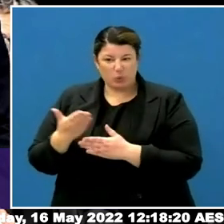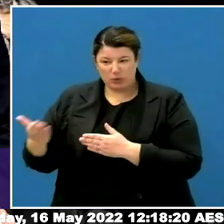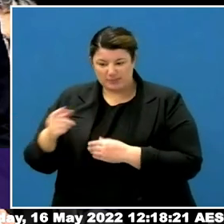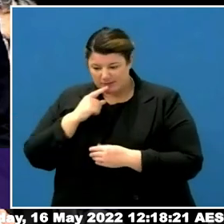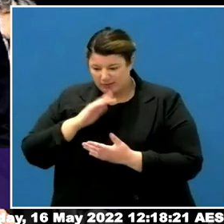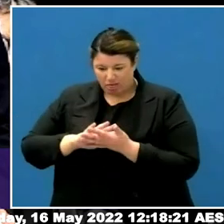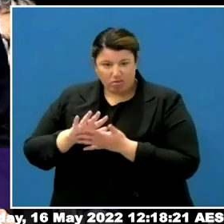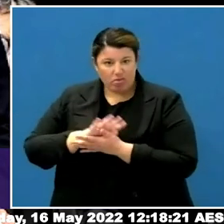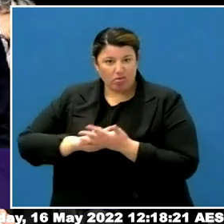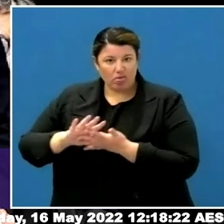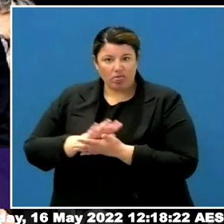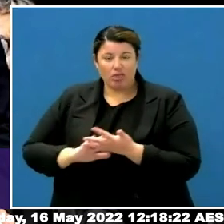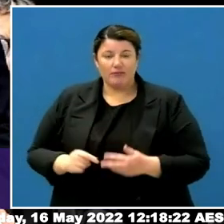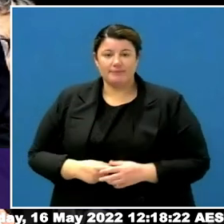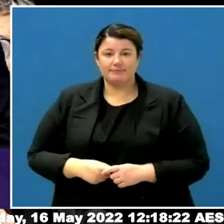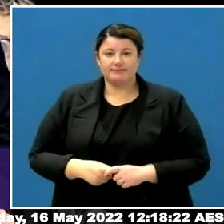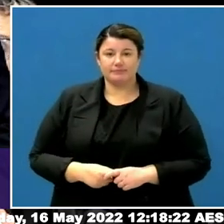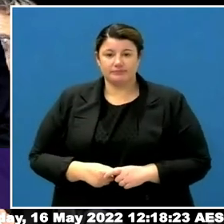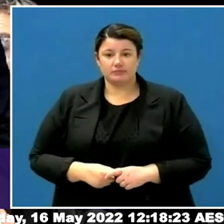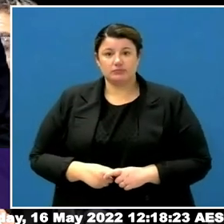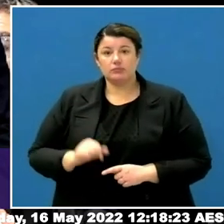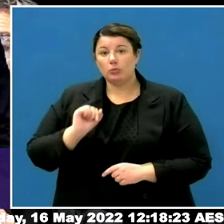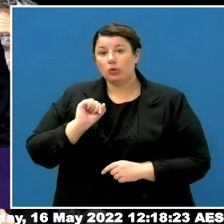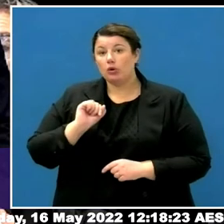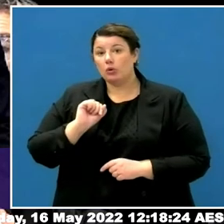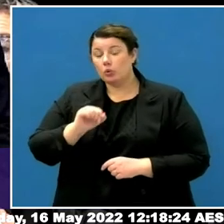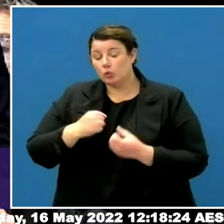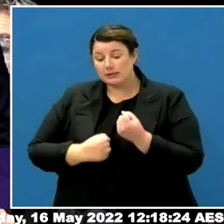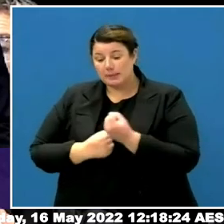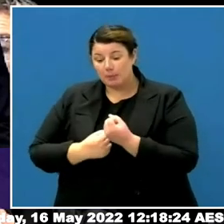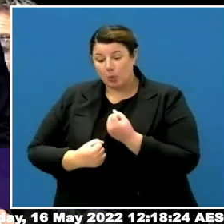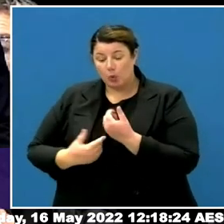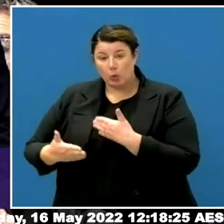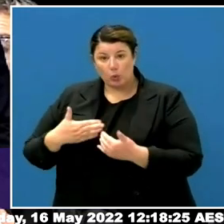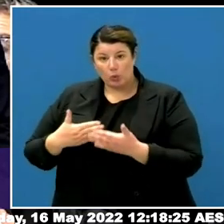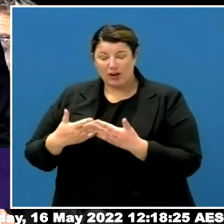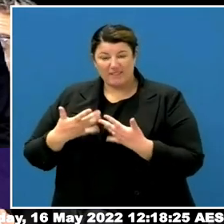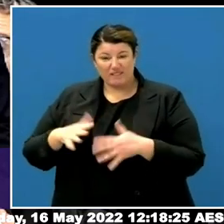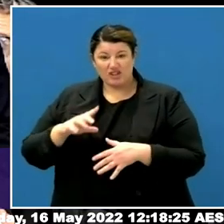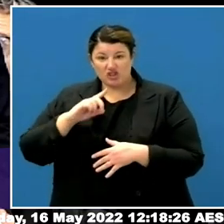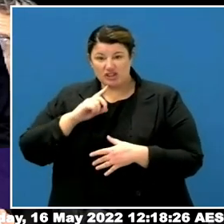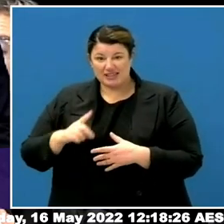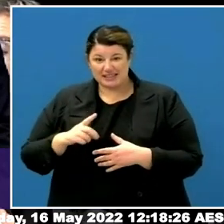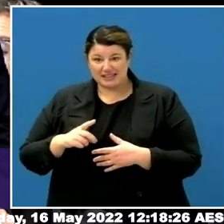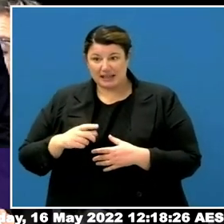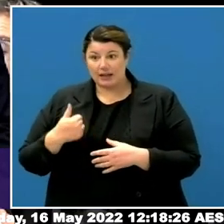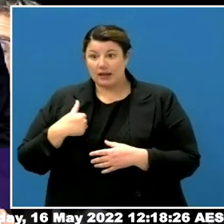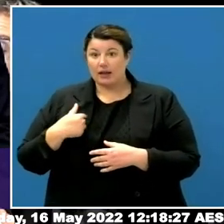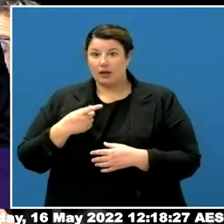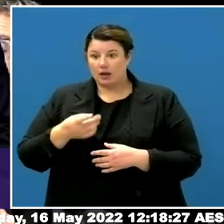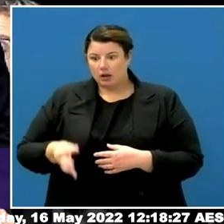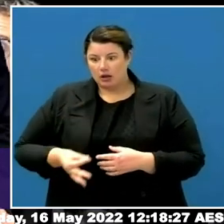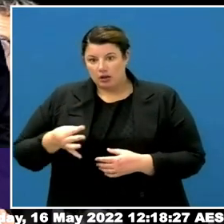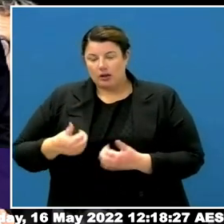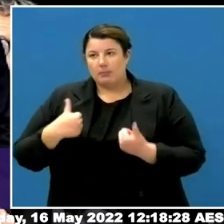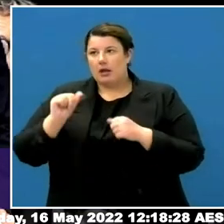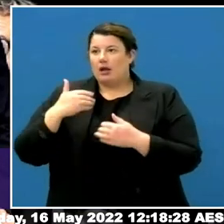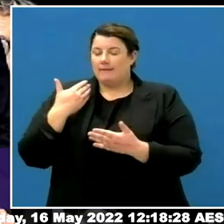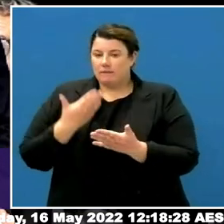The Gilgai support person says: "We find the coordinators slow to invoice, take no responsibility for sorting out